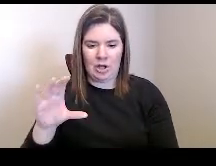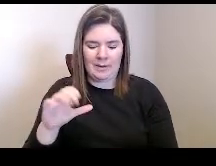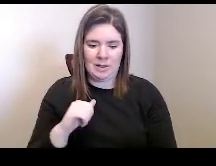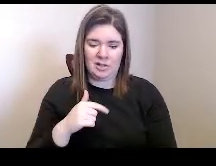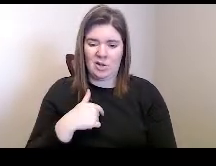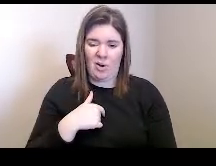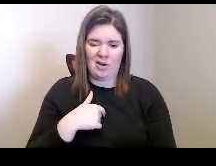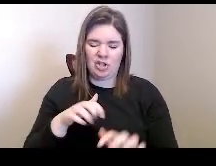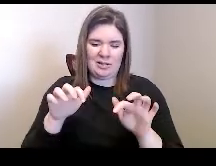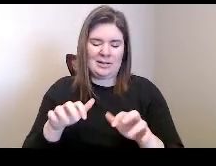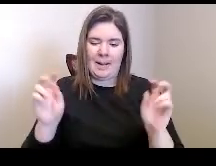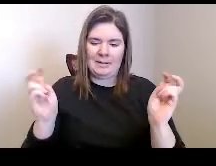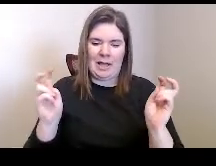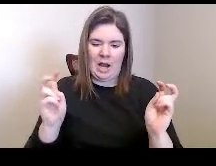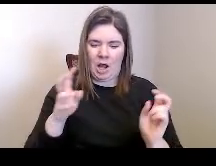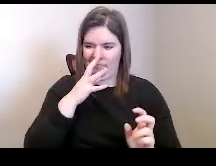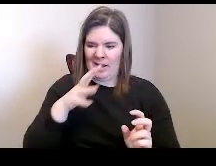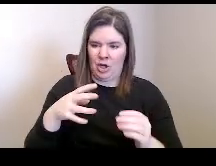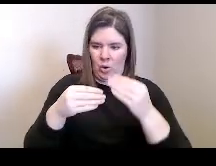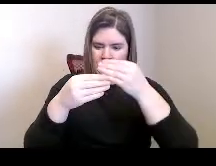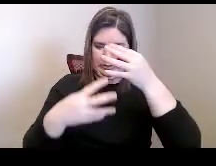I'm going to ignore the other fields on here and I'll go to OK.